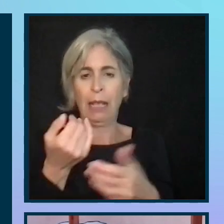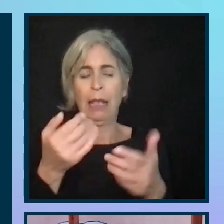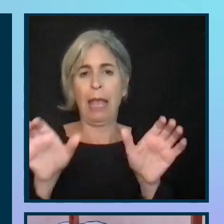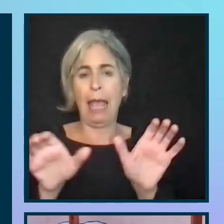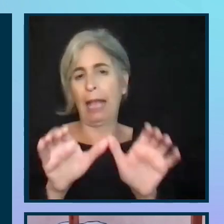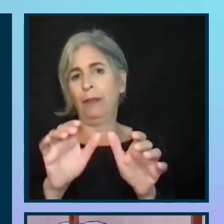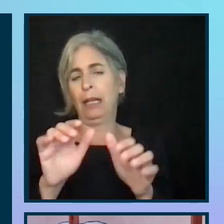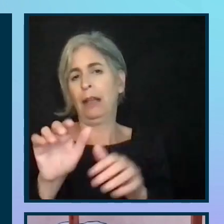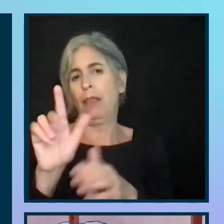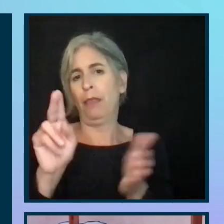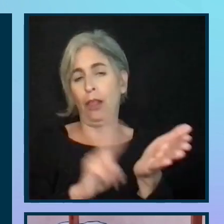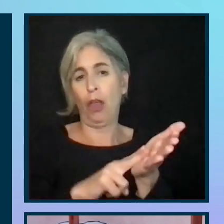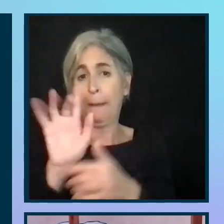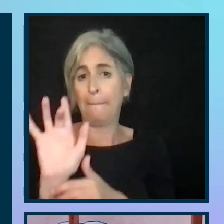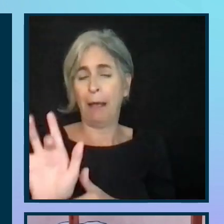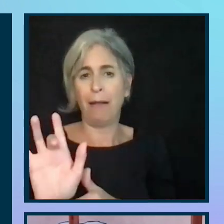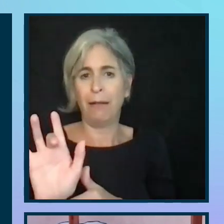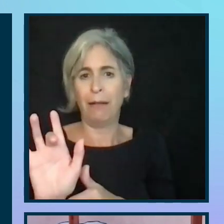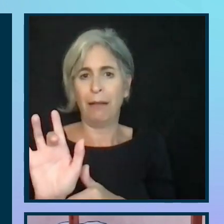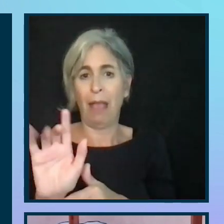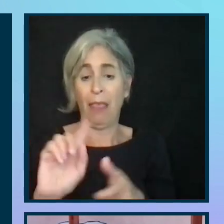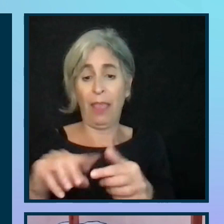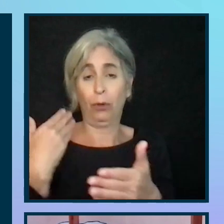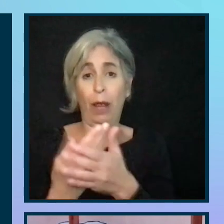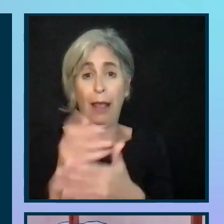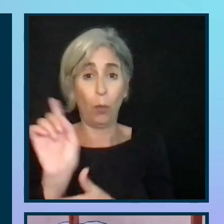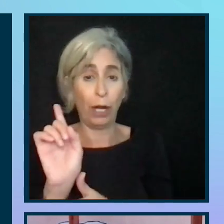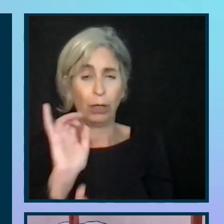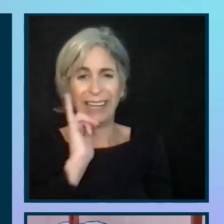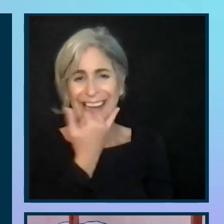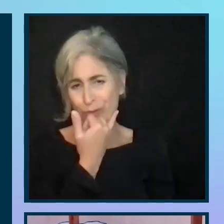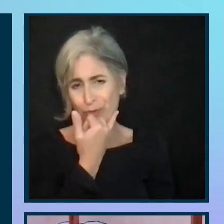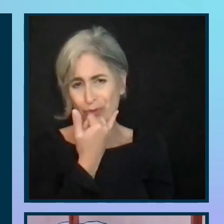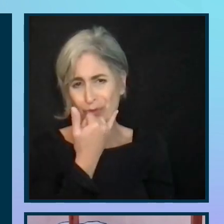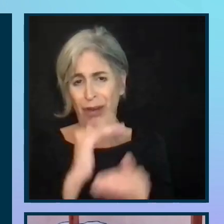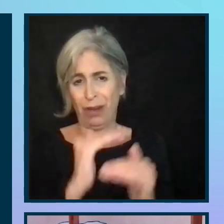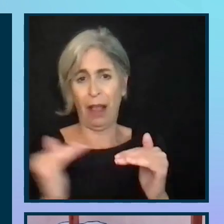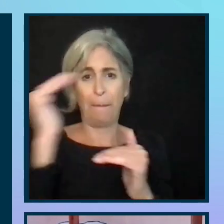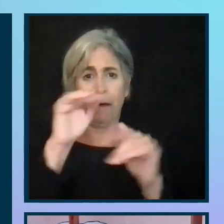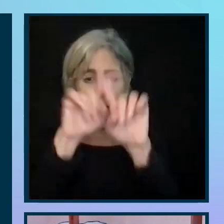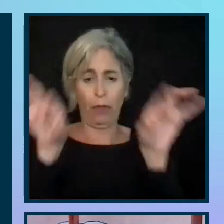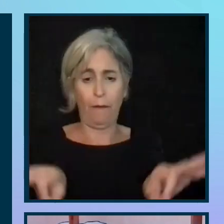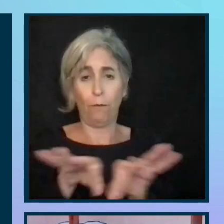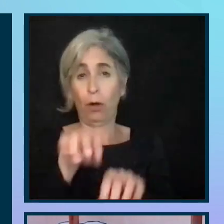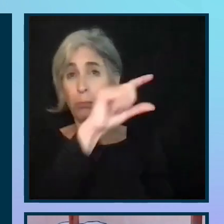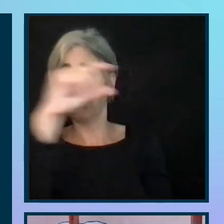then my keyboard focus is brought to the error that is displayed above the form, and I can visually see